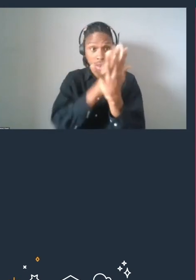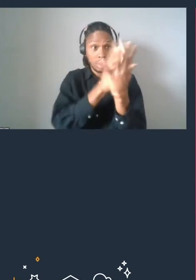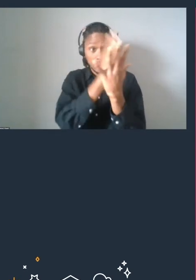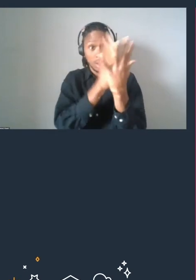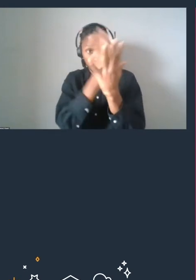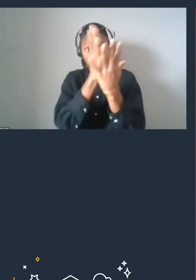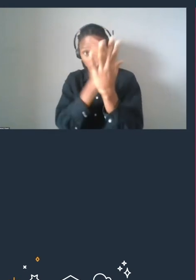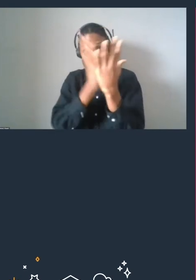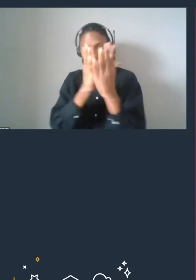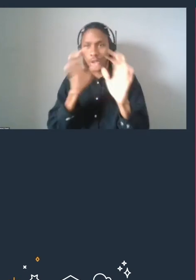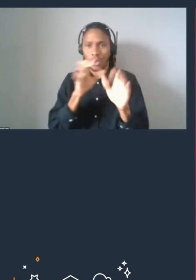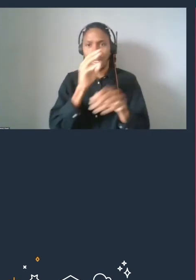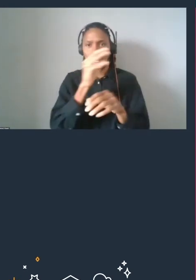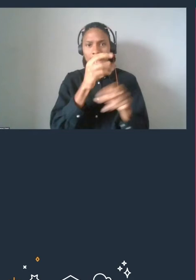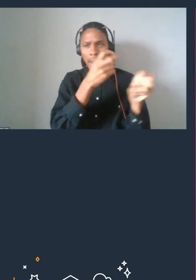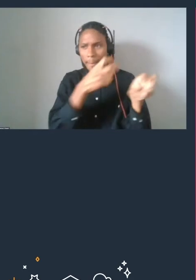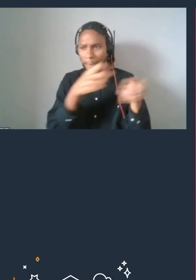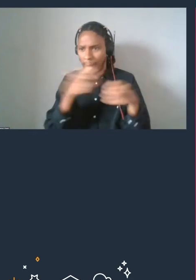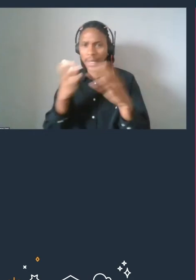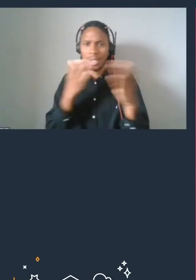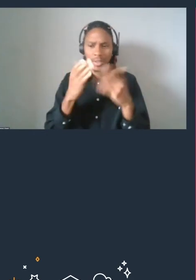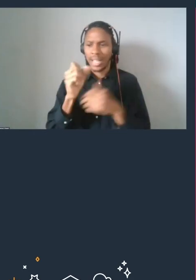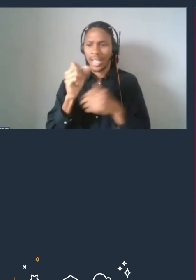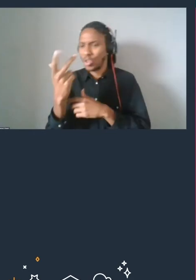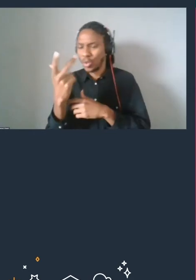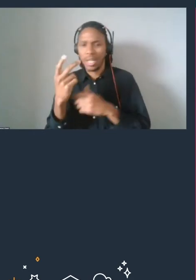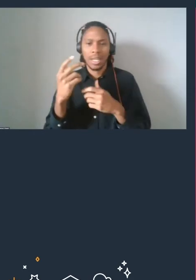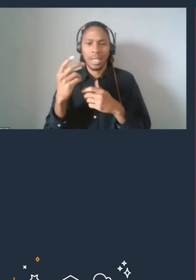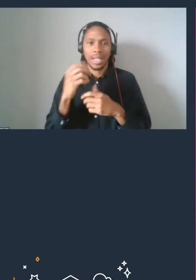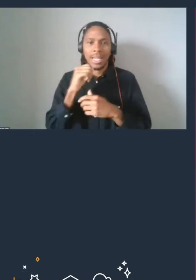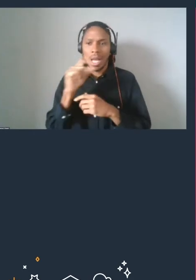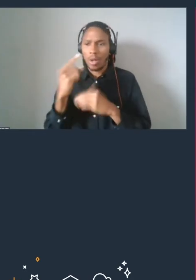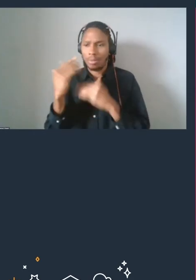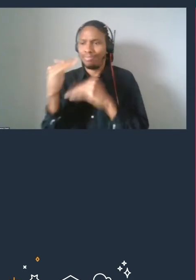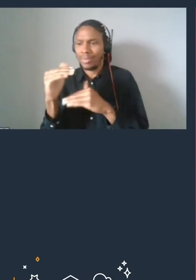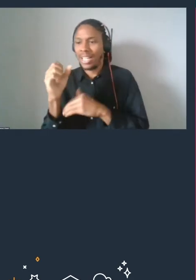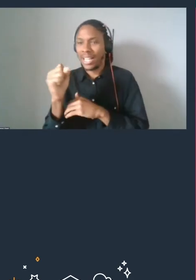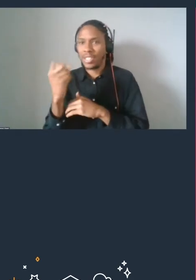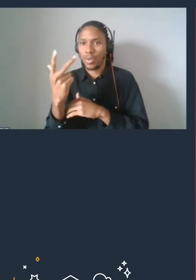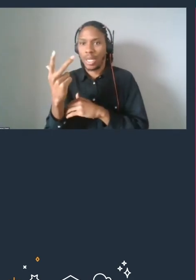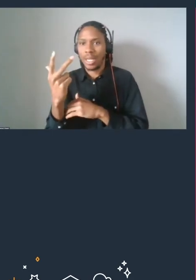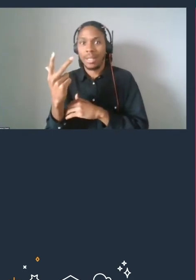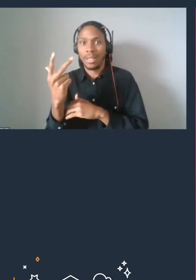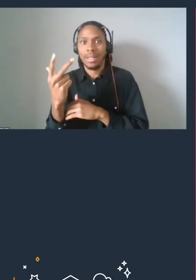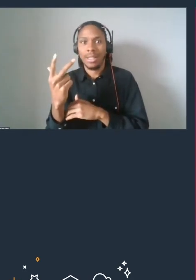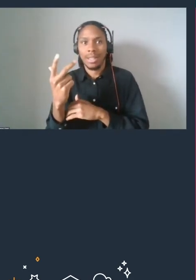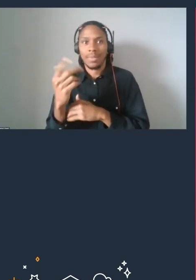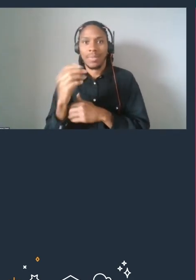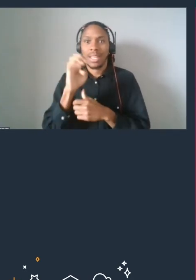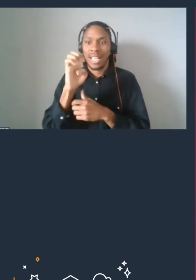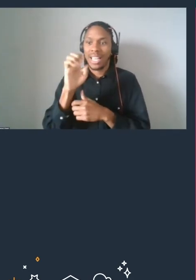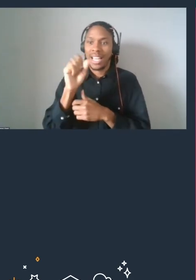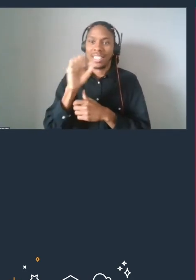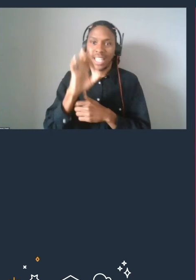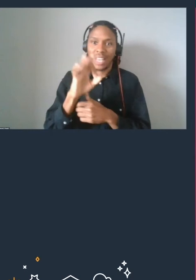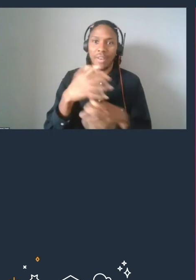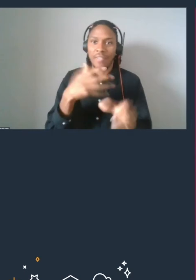the migration services, and S3. And it's not just S3, either. It's EFS for file storage, FSx for Windows,